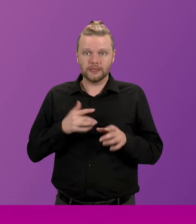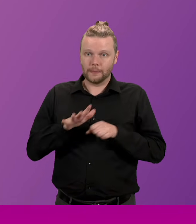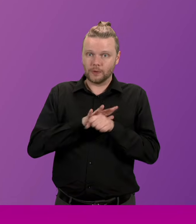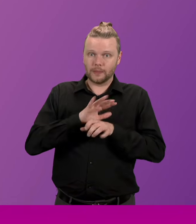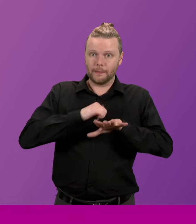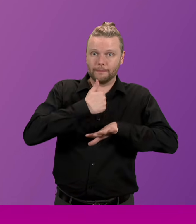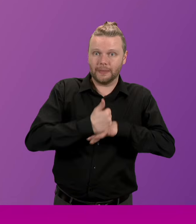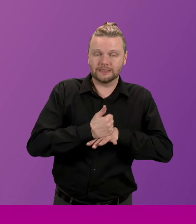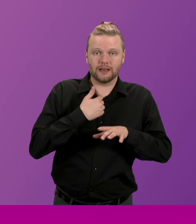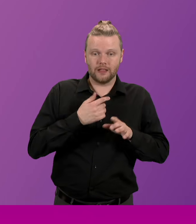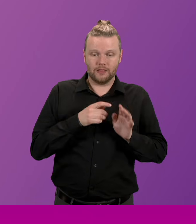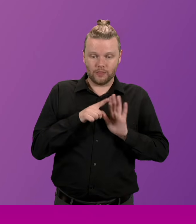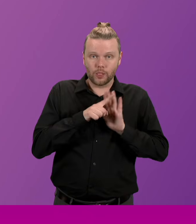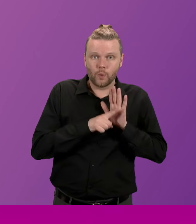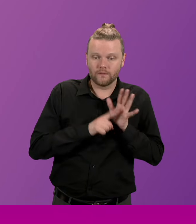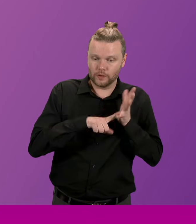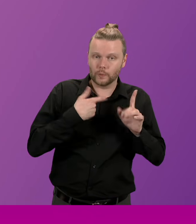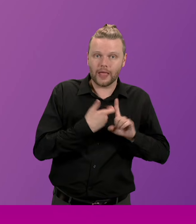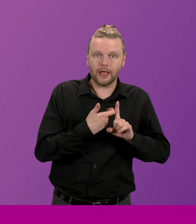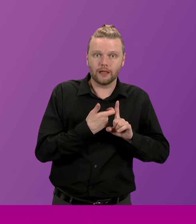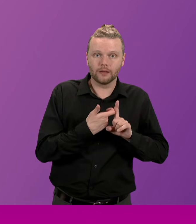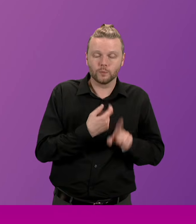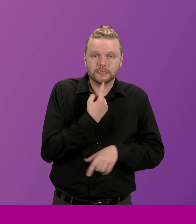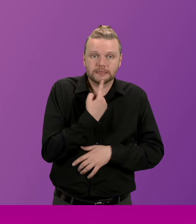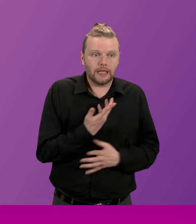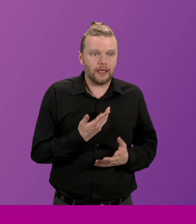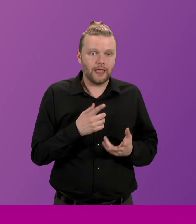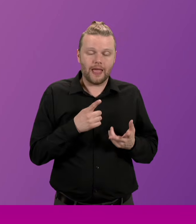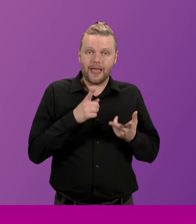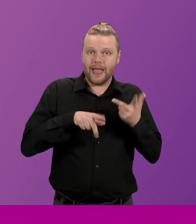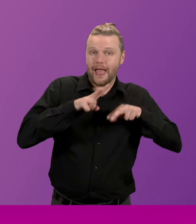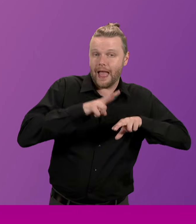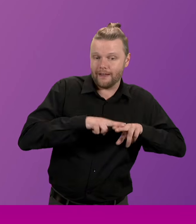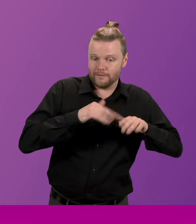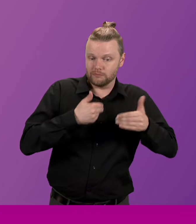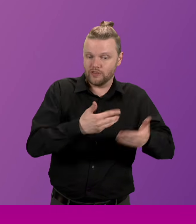the existing law of the United Kingdom, which is that if we are to take forward new developments,